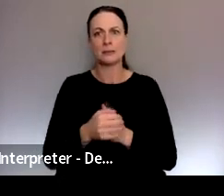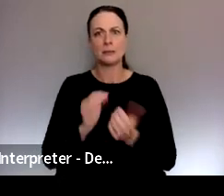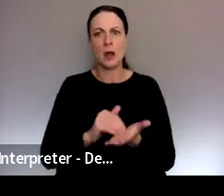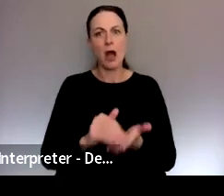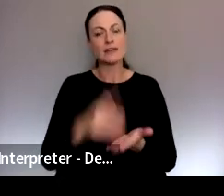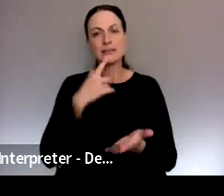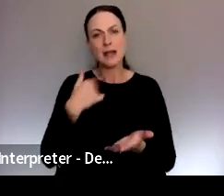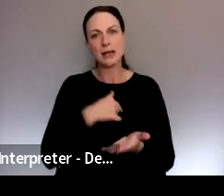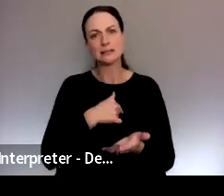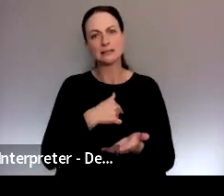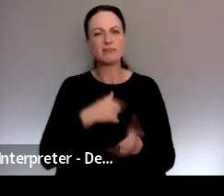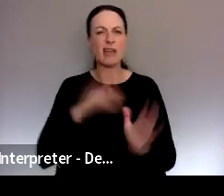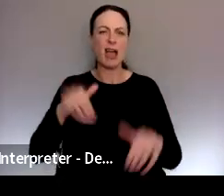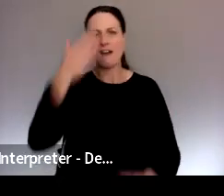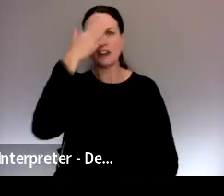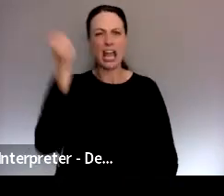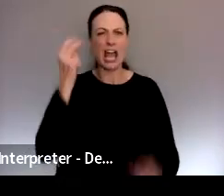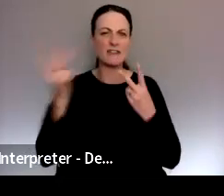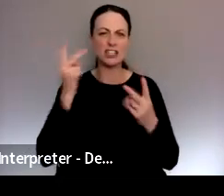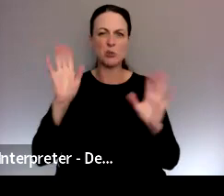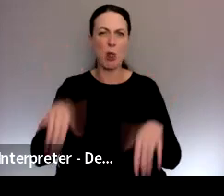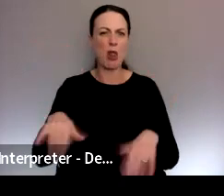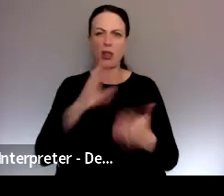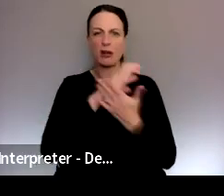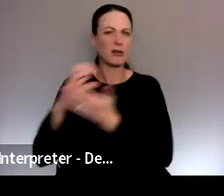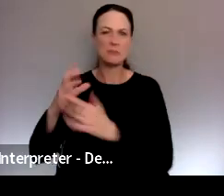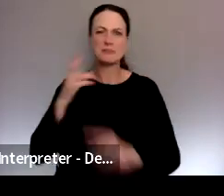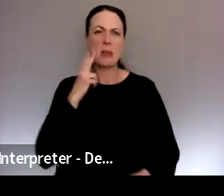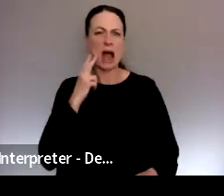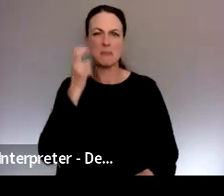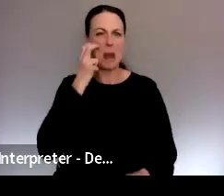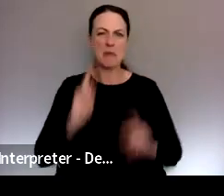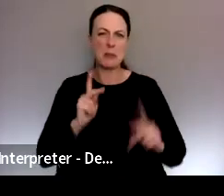is that we're often told to forget all the visuals because blind people can't access them.